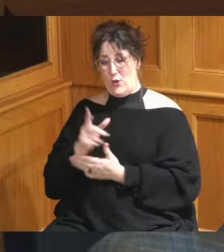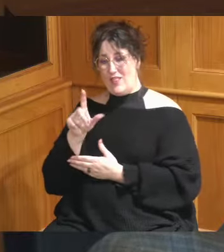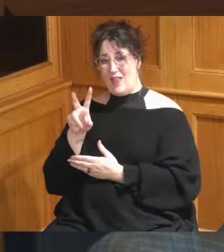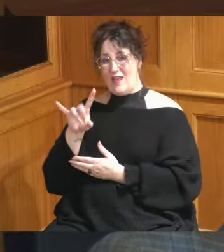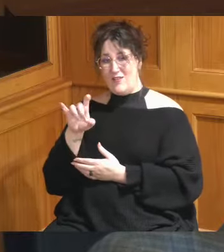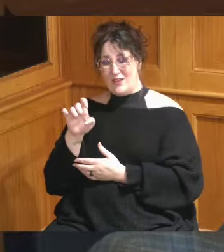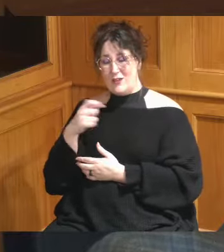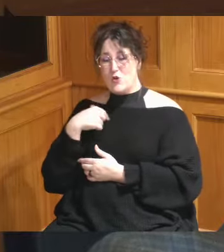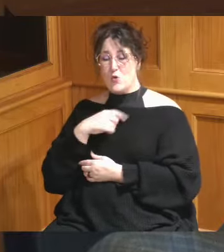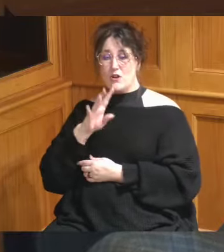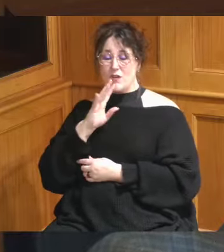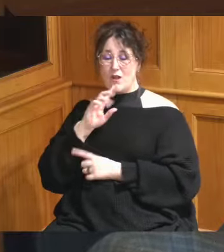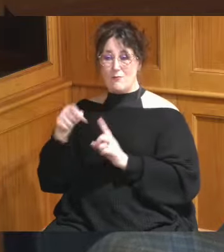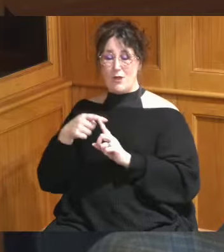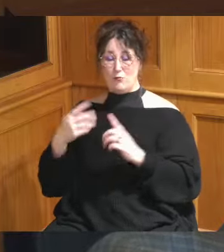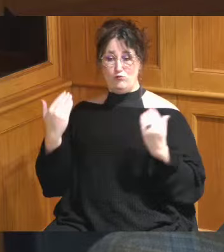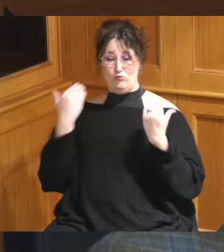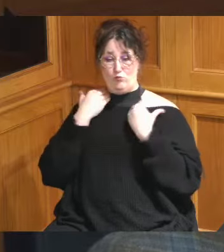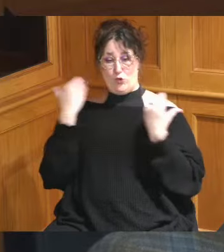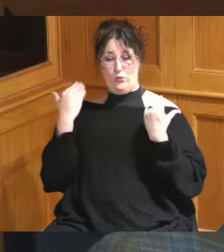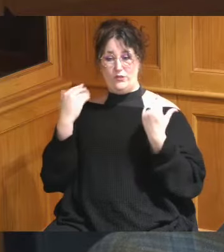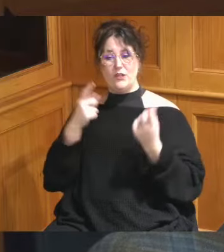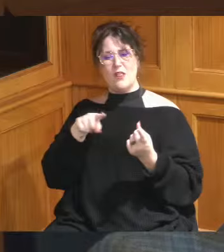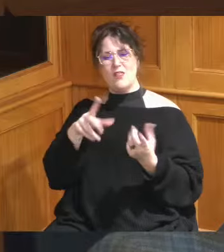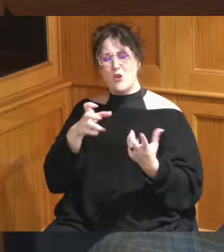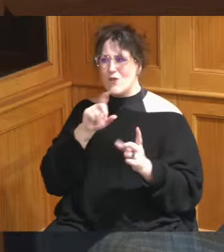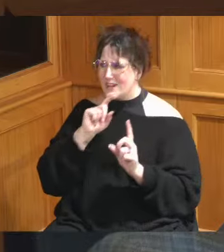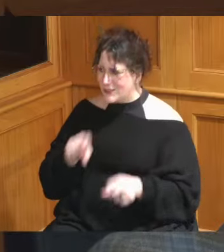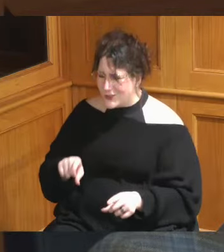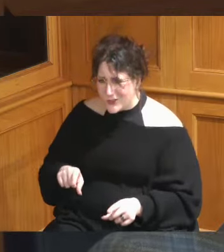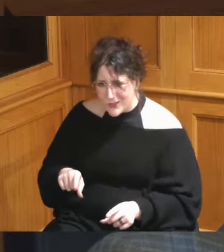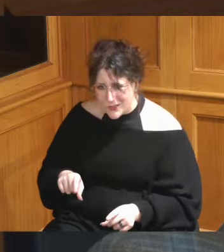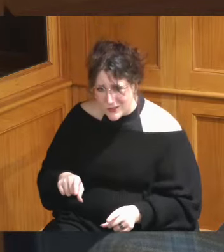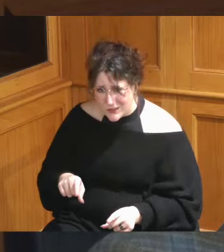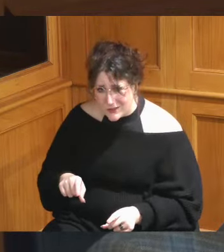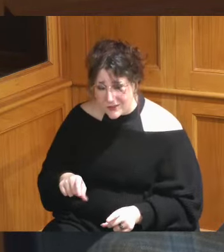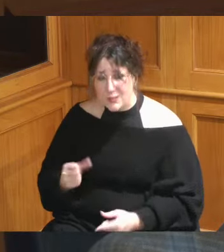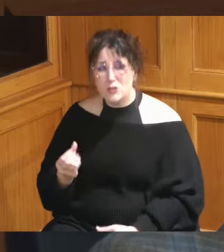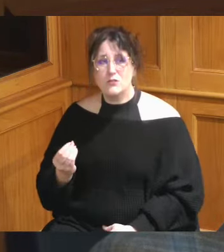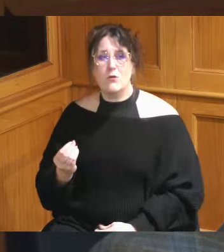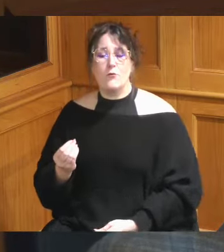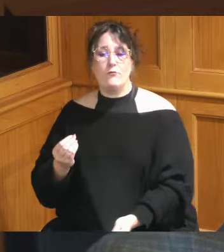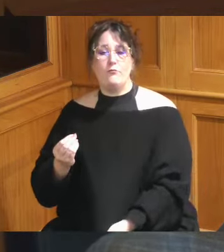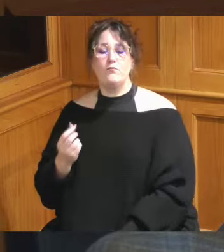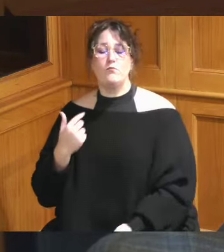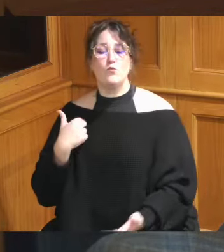we talking about we're broke, they gonna want some answers. And so we've had some preliminary things,